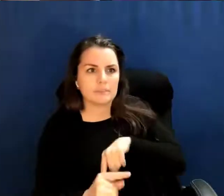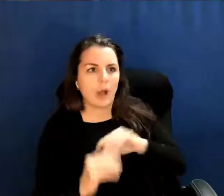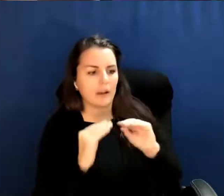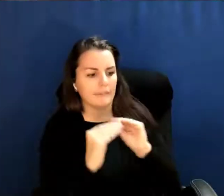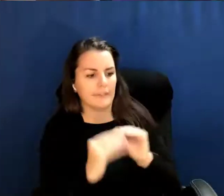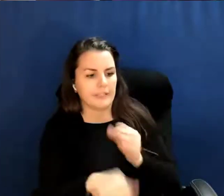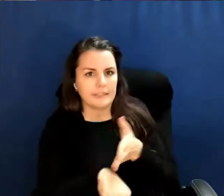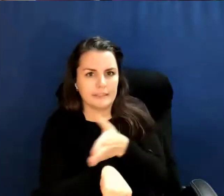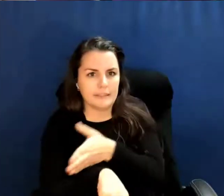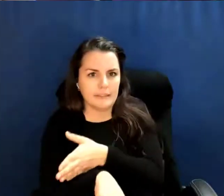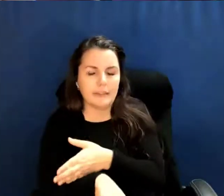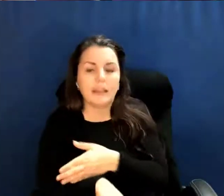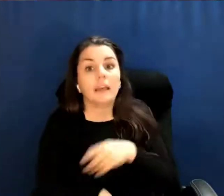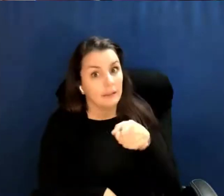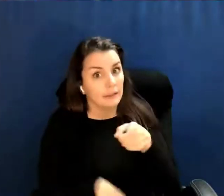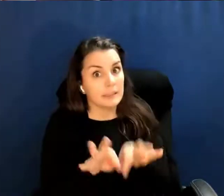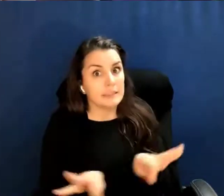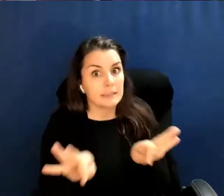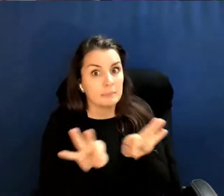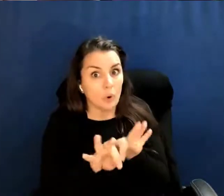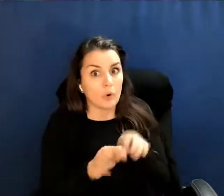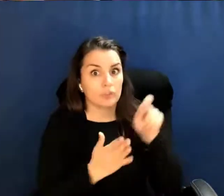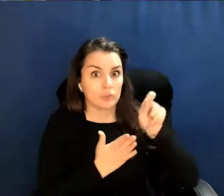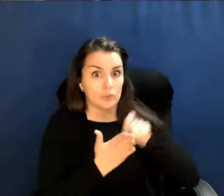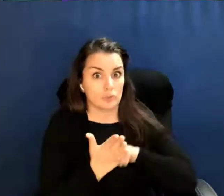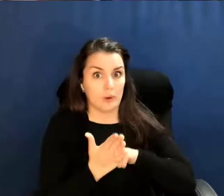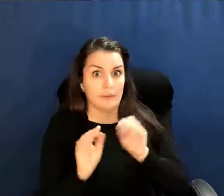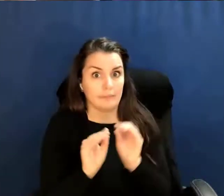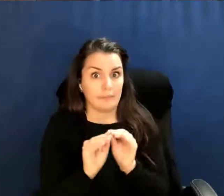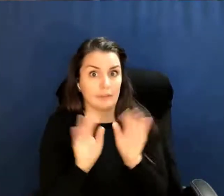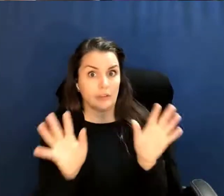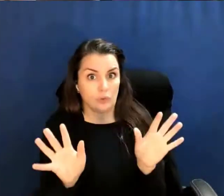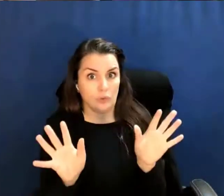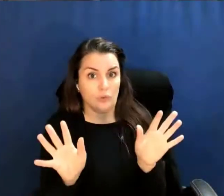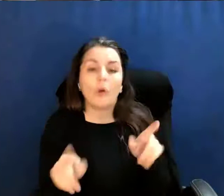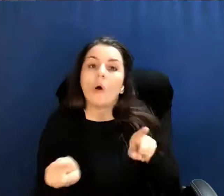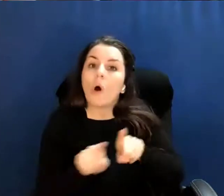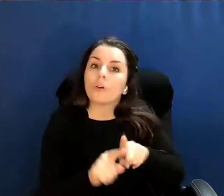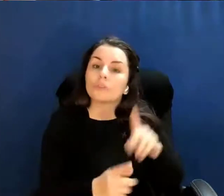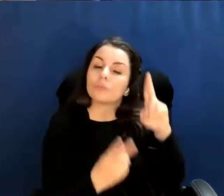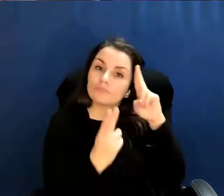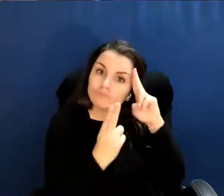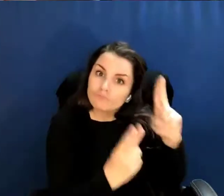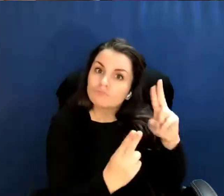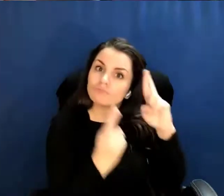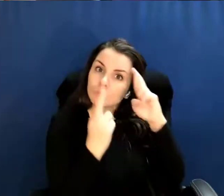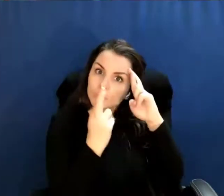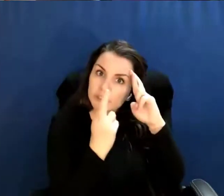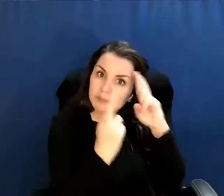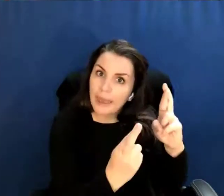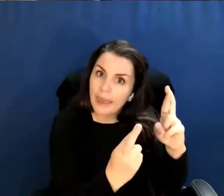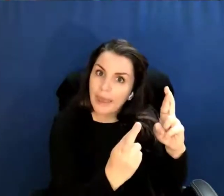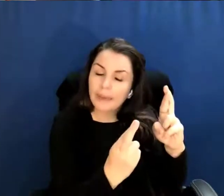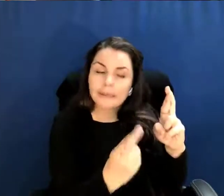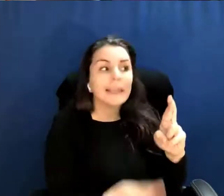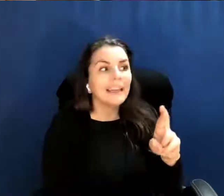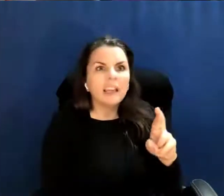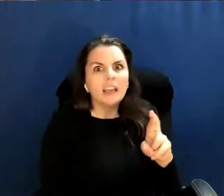You want to make sure that you are respectful, even no matter how angry you are about the things